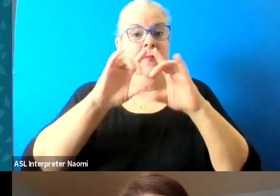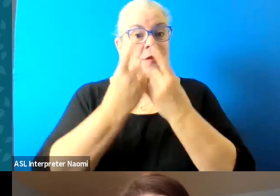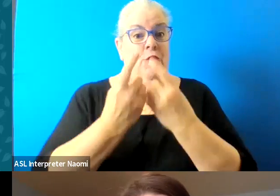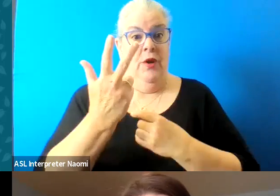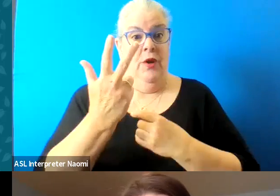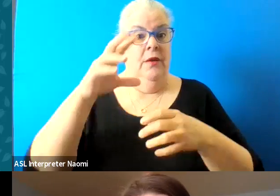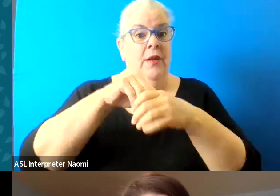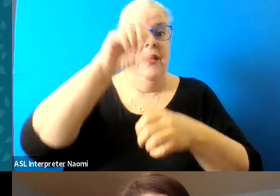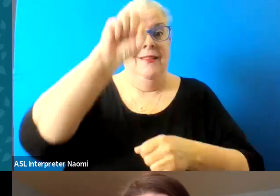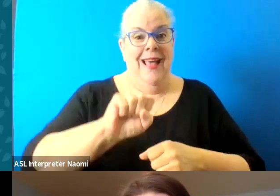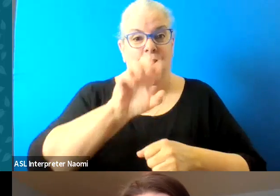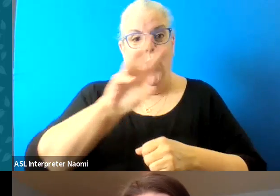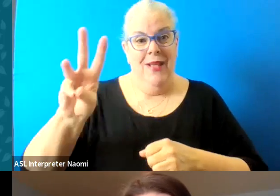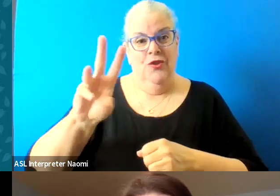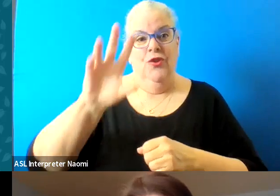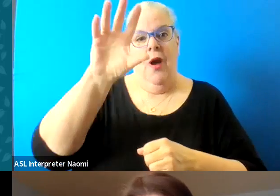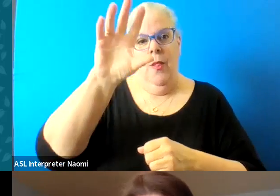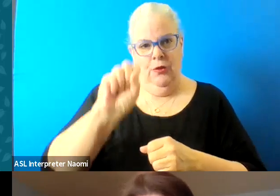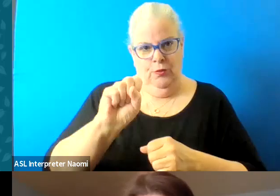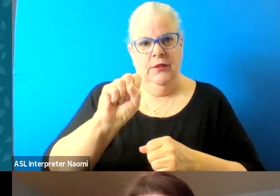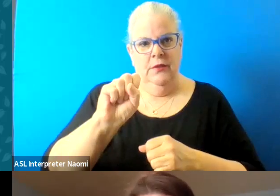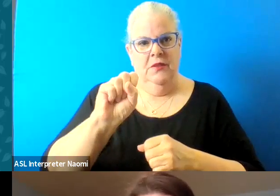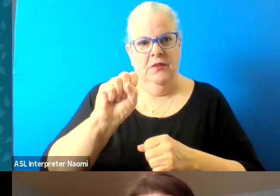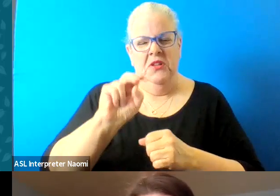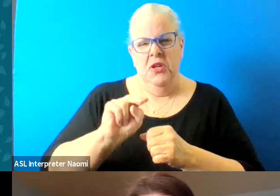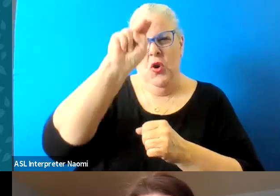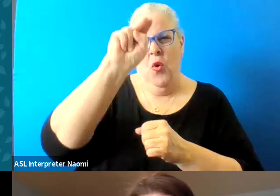of southwestern Colorado Springs, just north of Fort Carson.